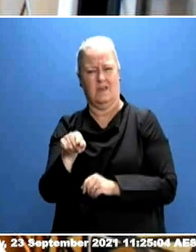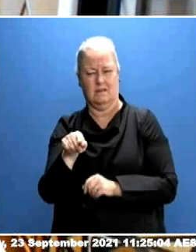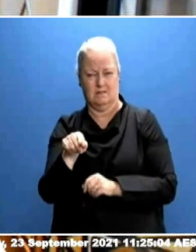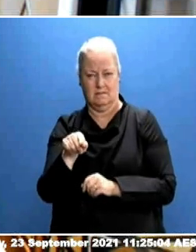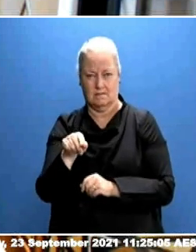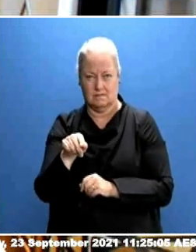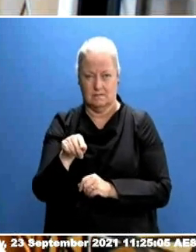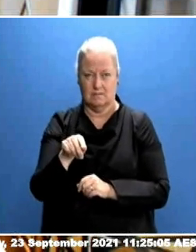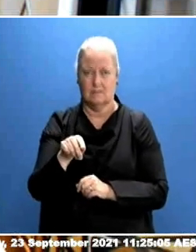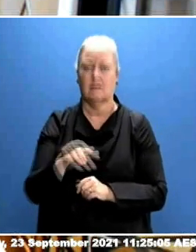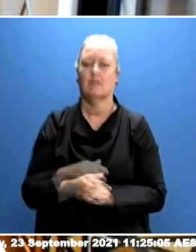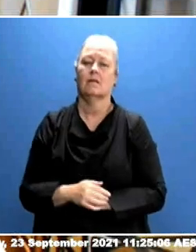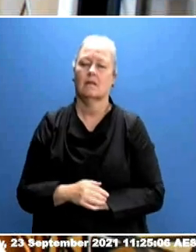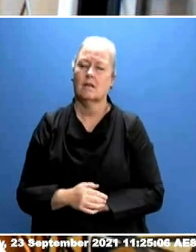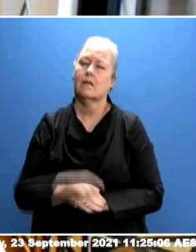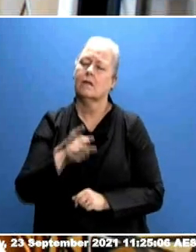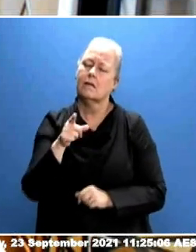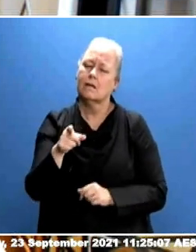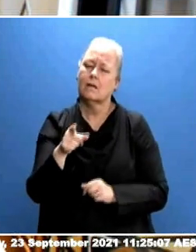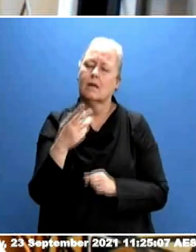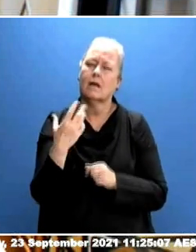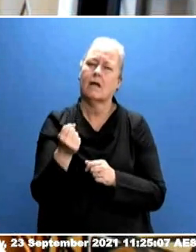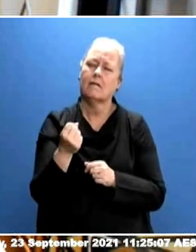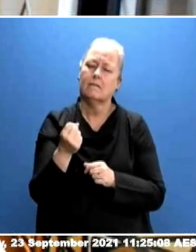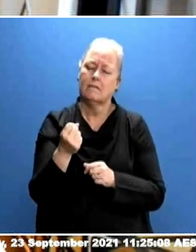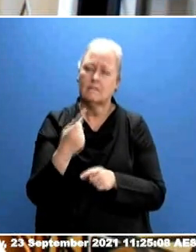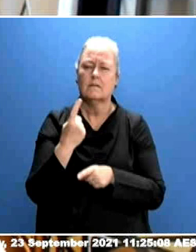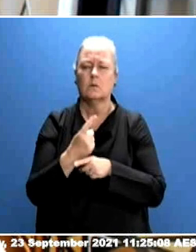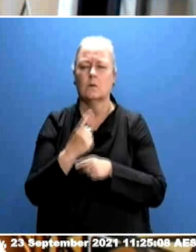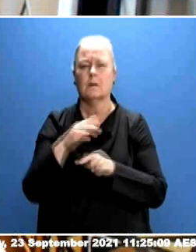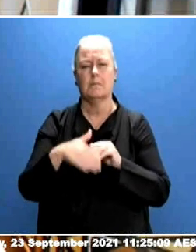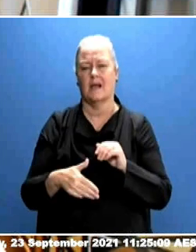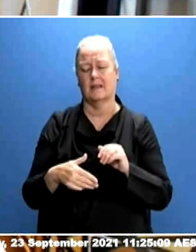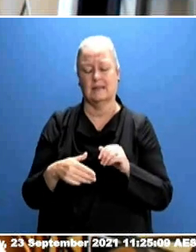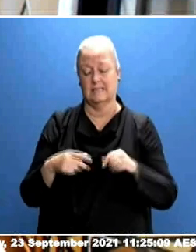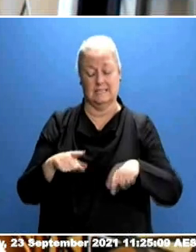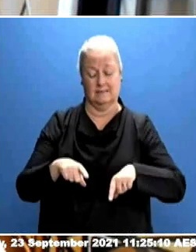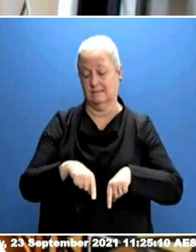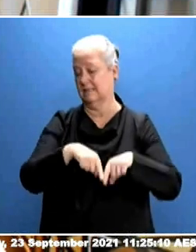You're talking about another sort of whole program which you think